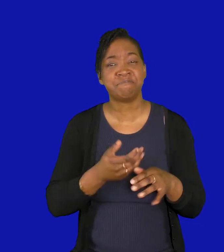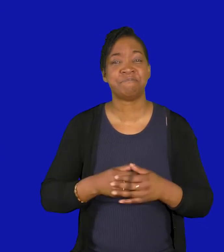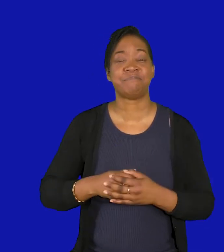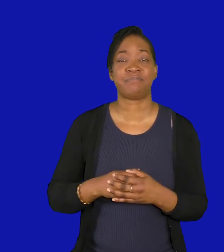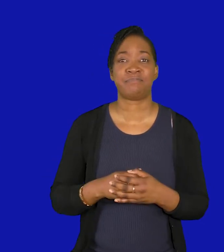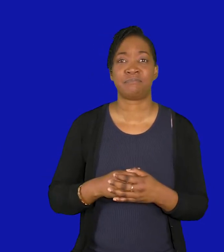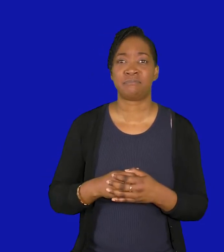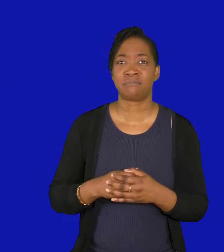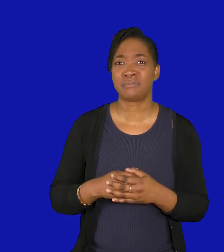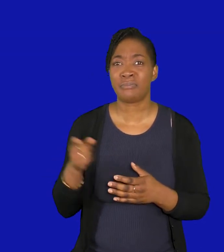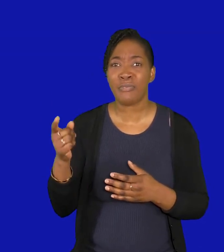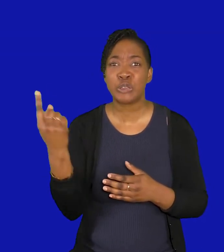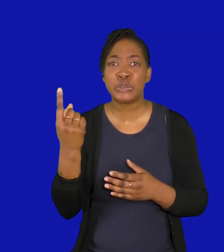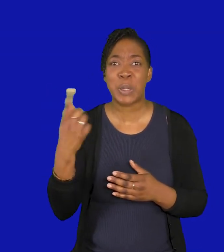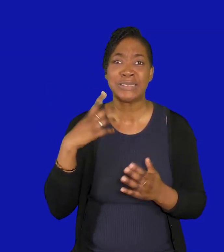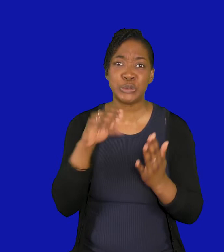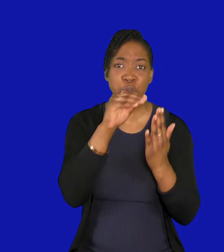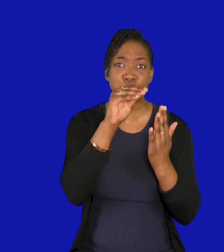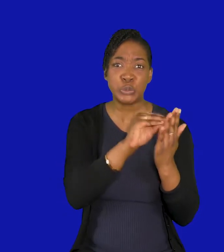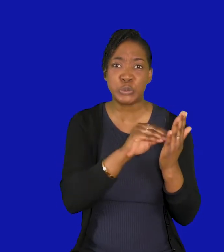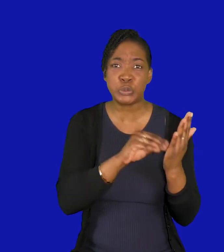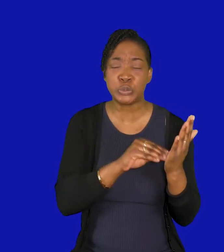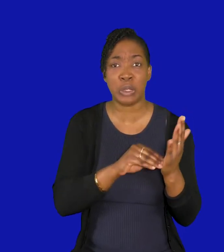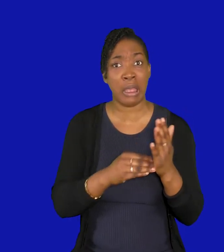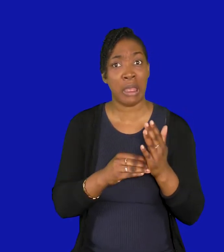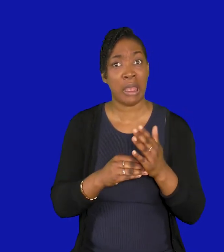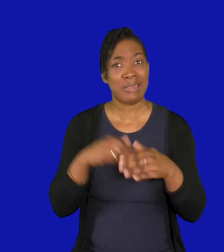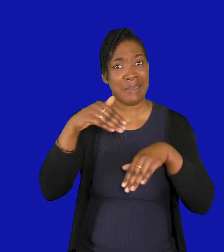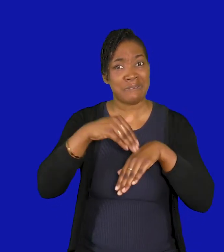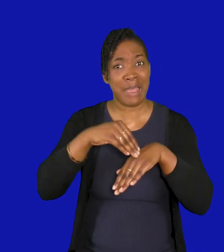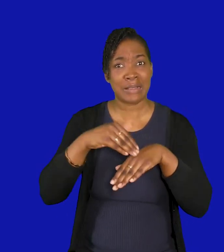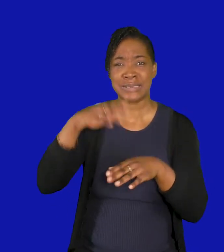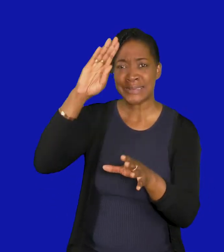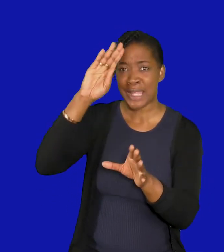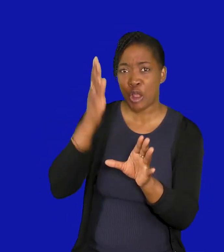[quiet brushing sounds] [TikTok speaker talktomenicer_]: Somebody need to document the effects... [taps screen]